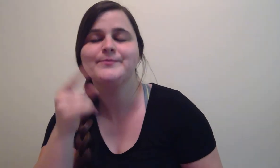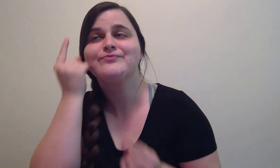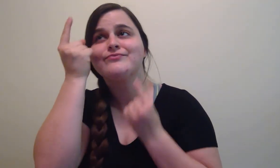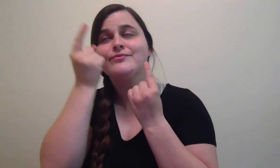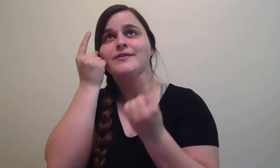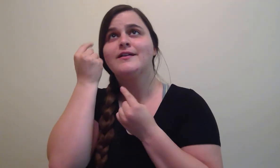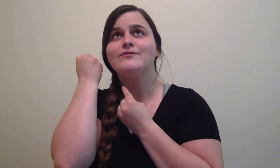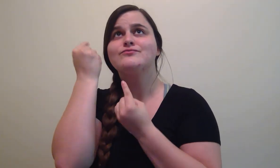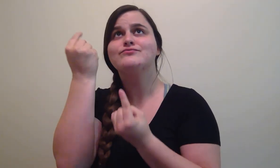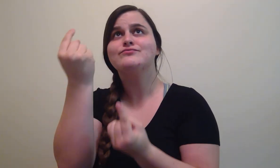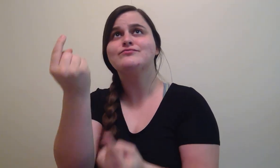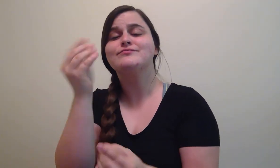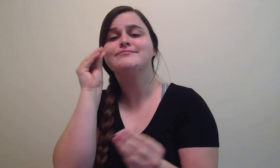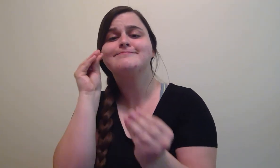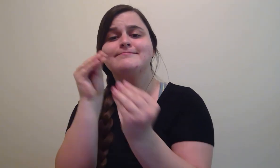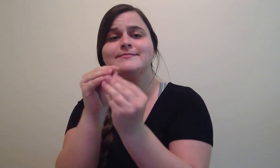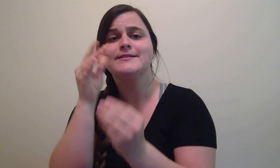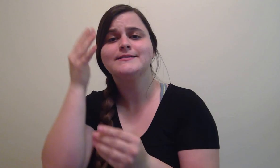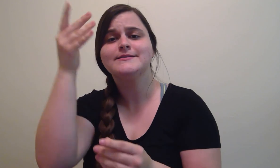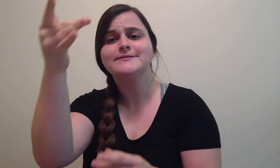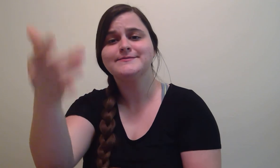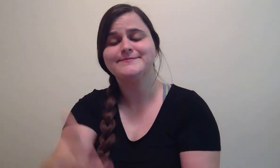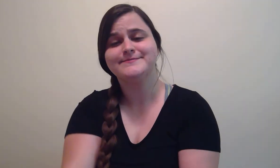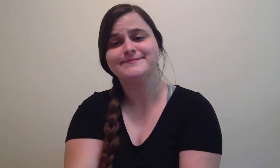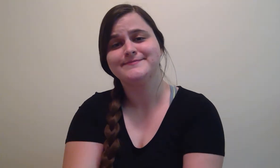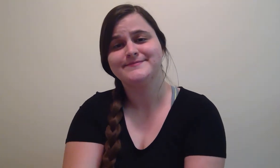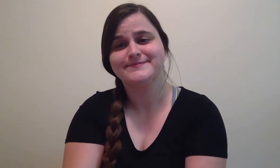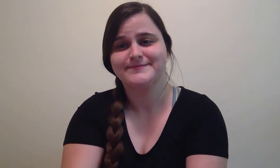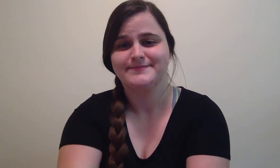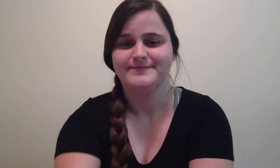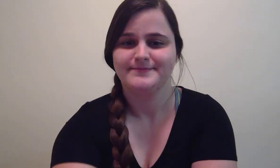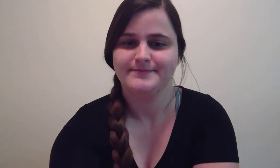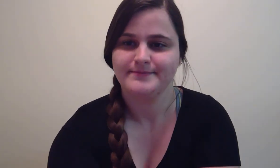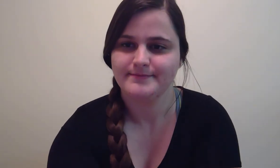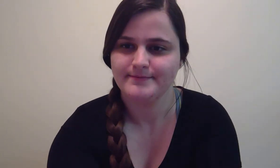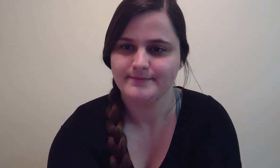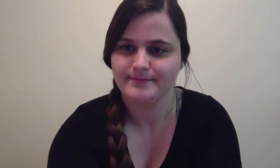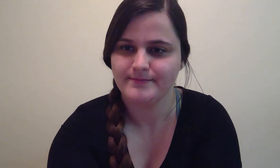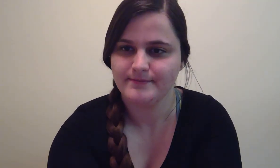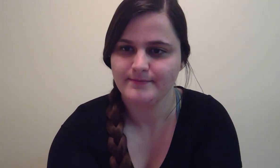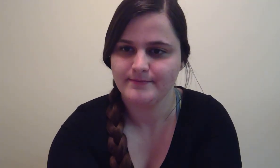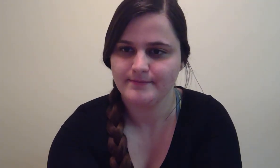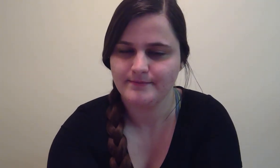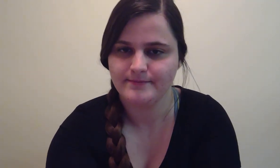and wondering if I was ever going to get my kiss.